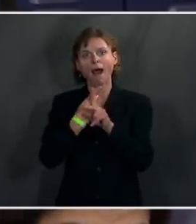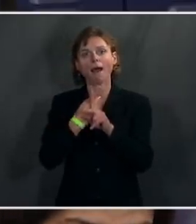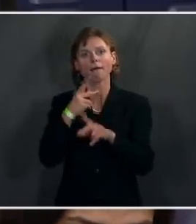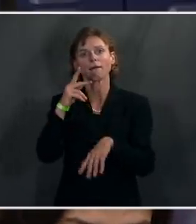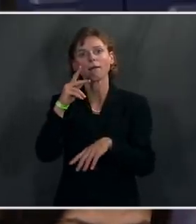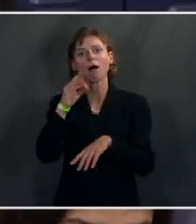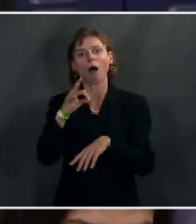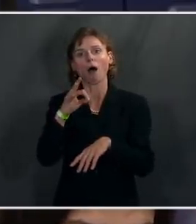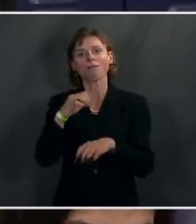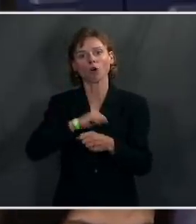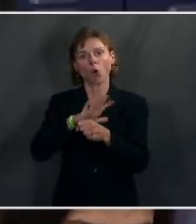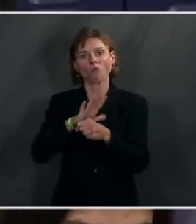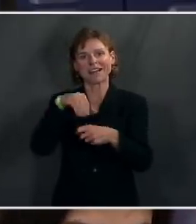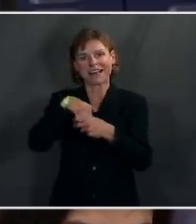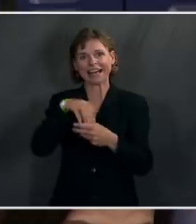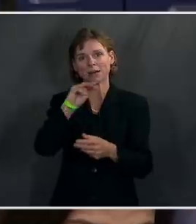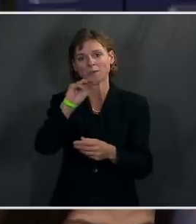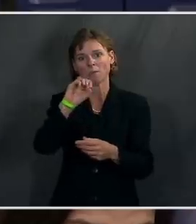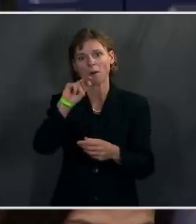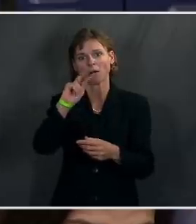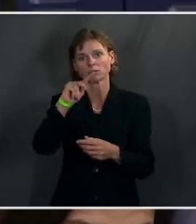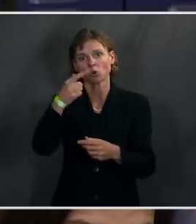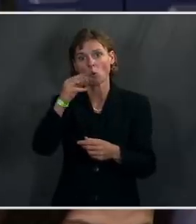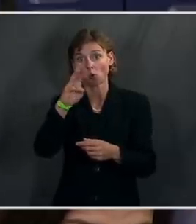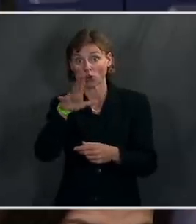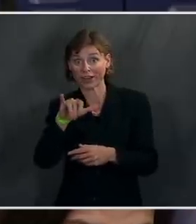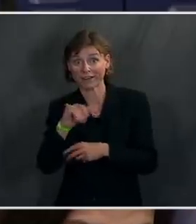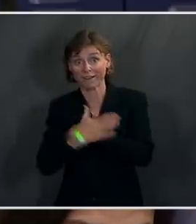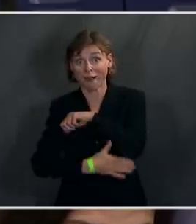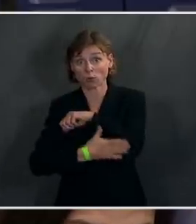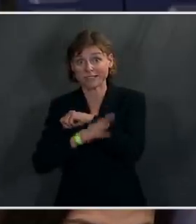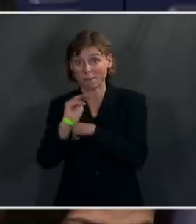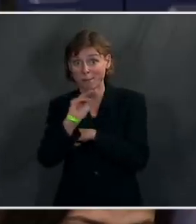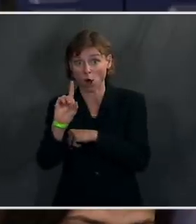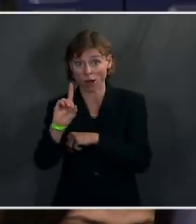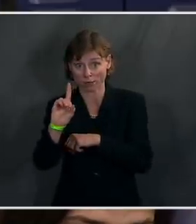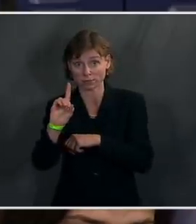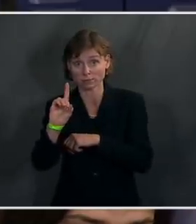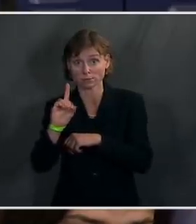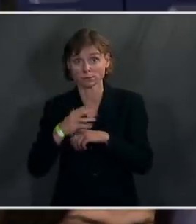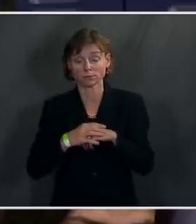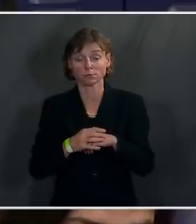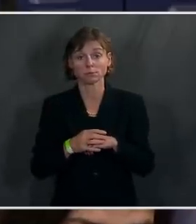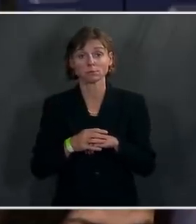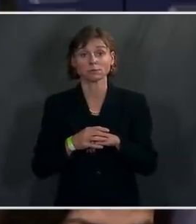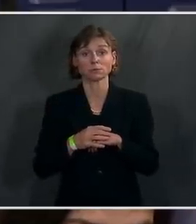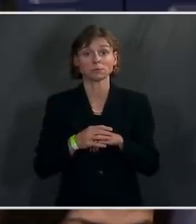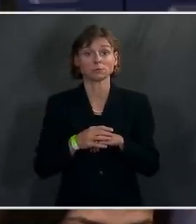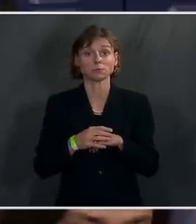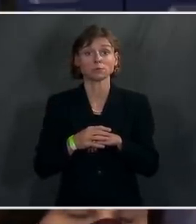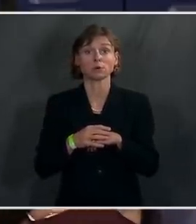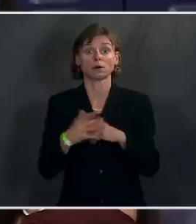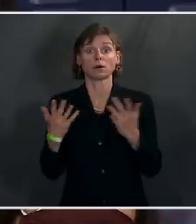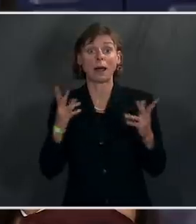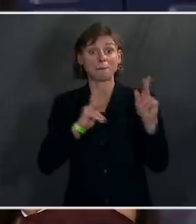and people were coming back from abroad. I mean, is not an opportunity. Are you worried?